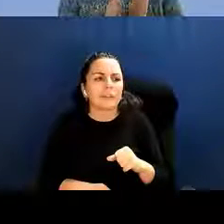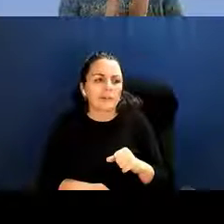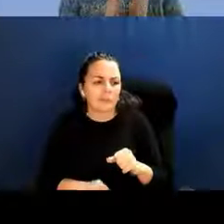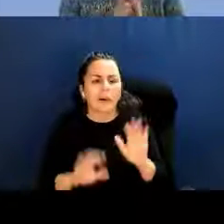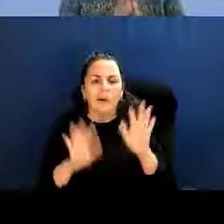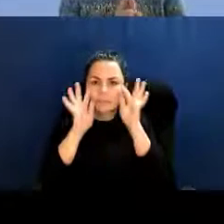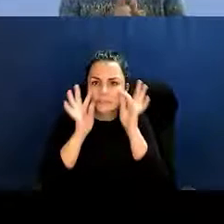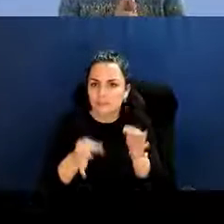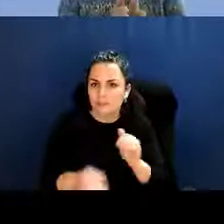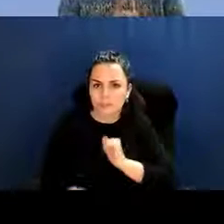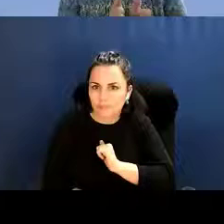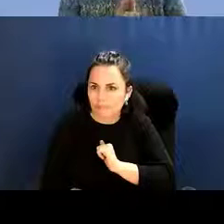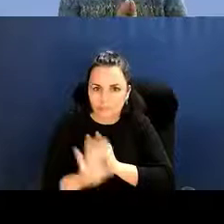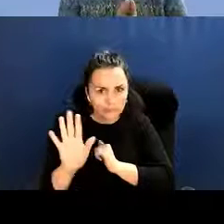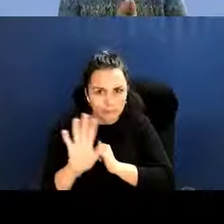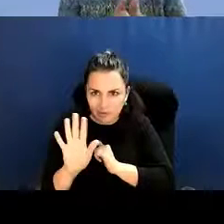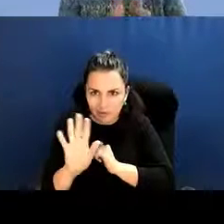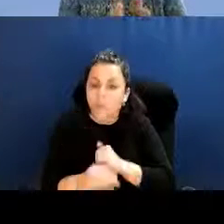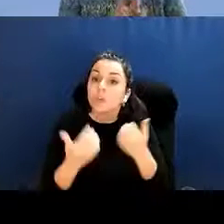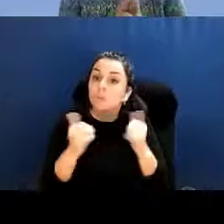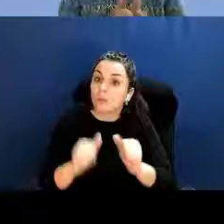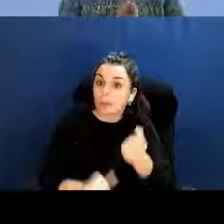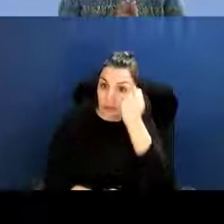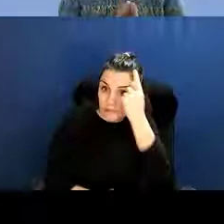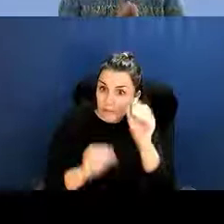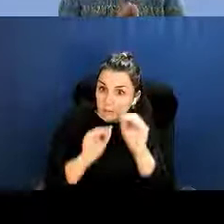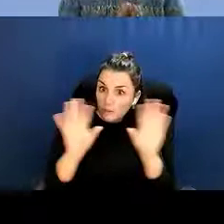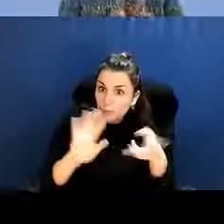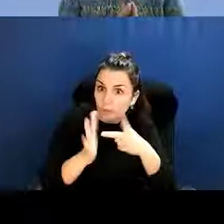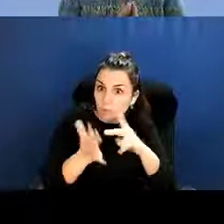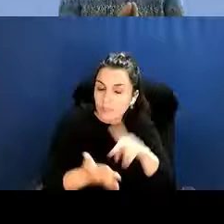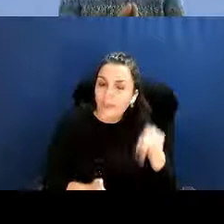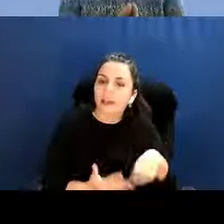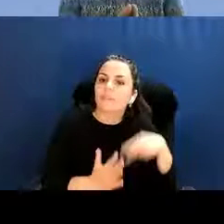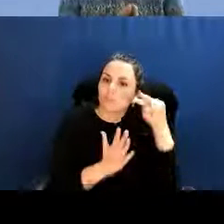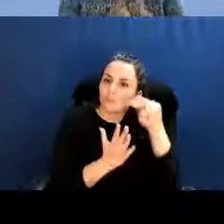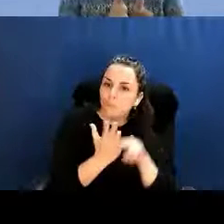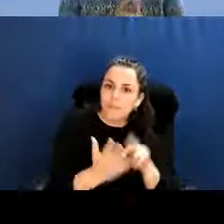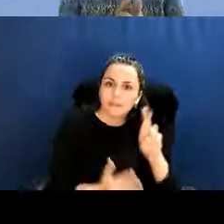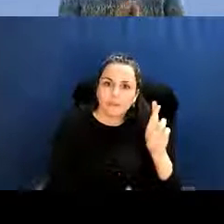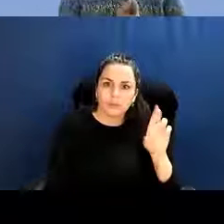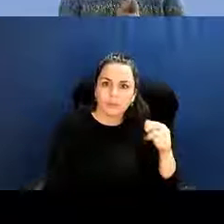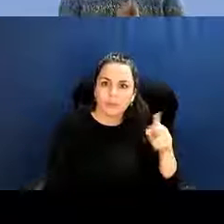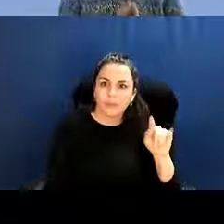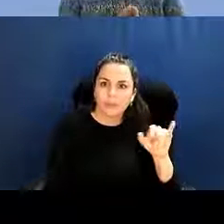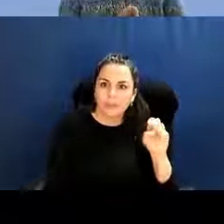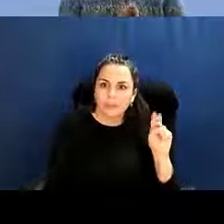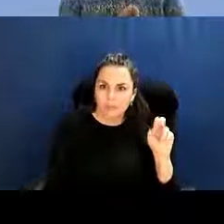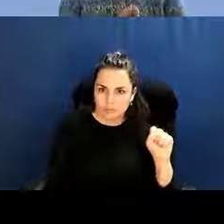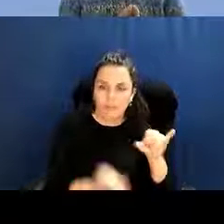If you want to understand what they mean, you need to go to the regulations, the common rule, and look at what the definitions say.